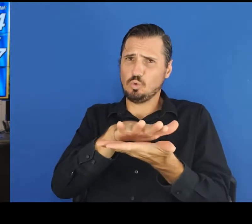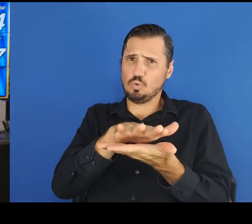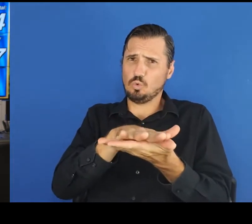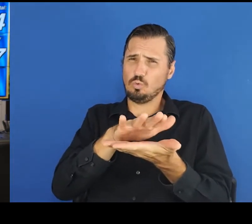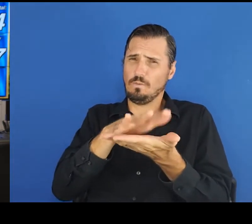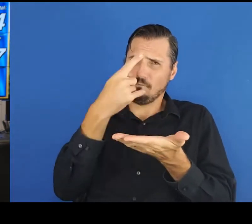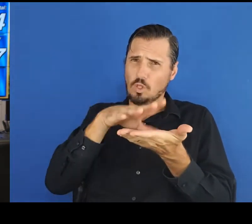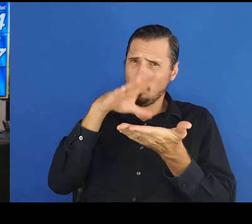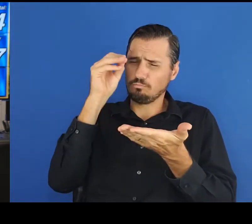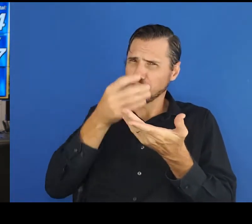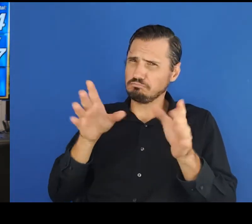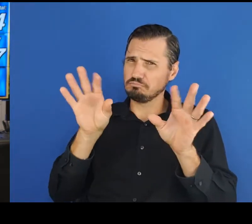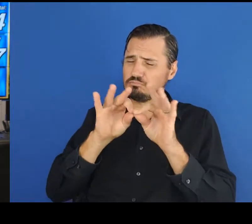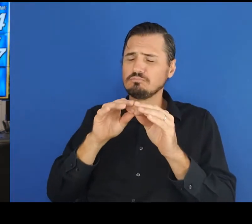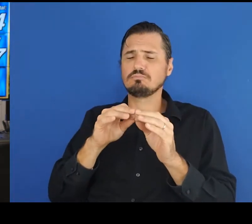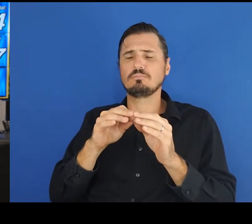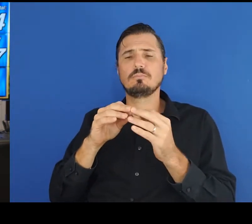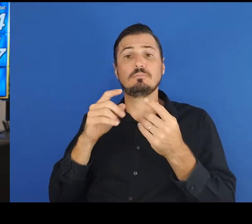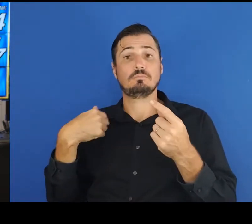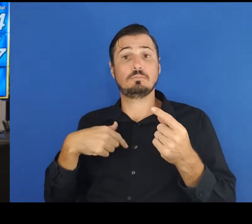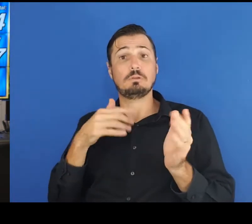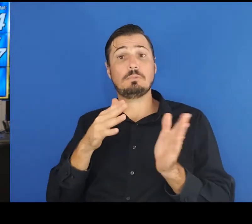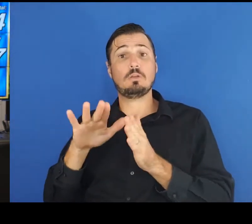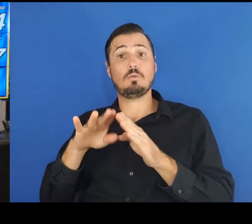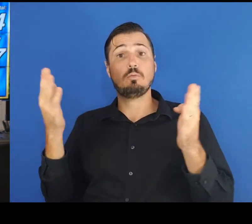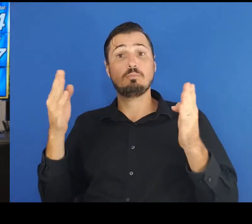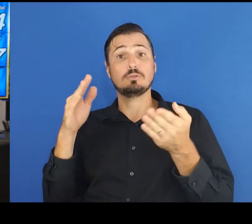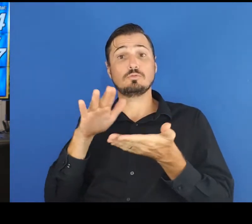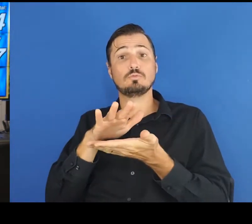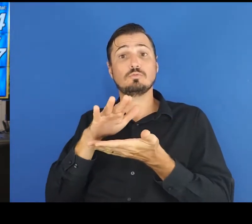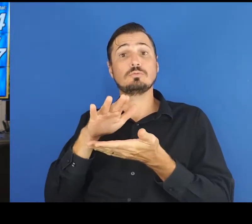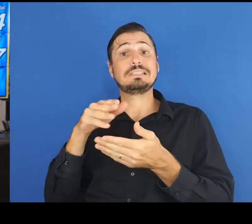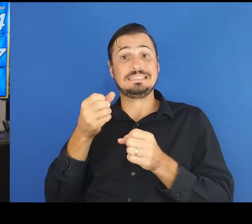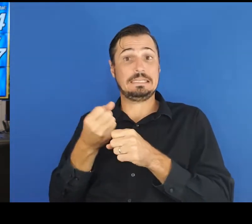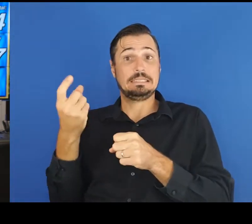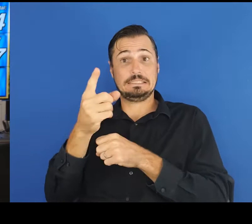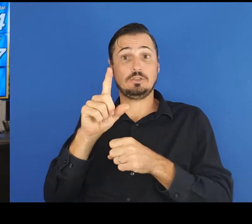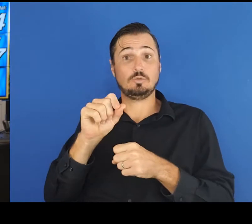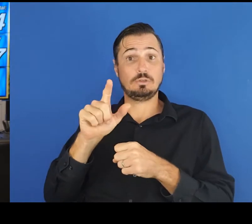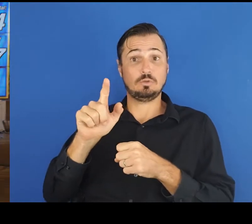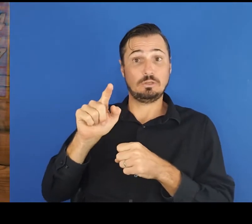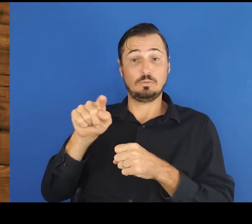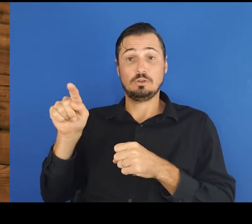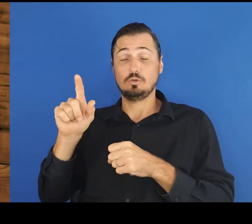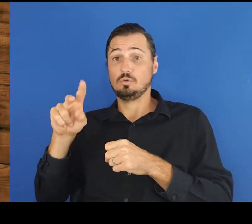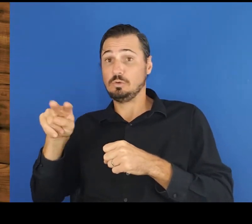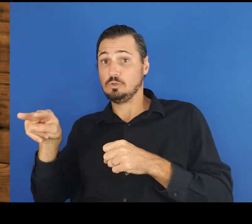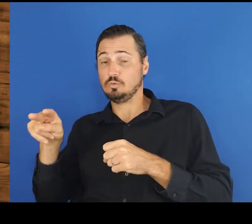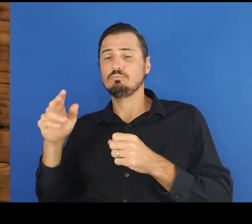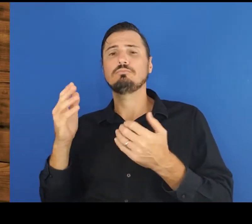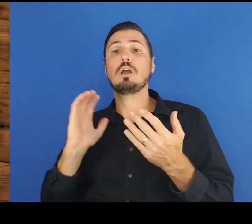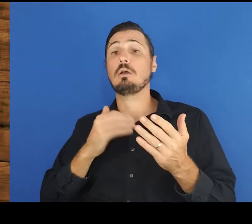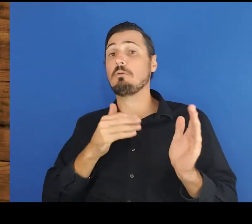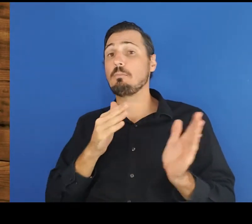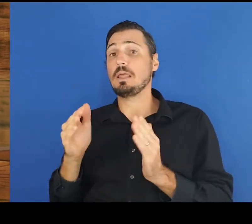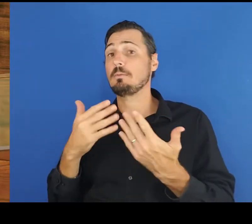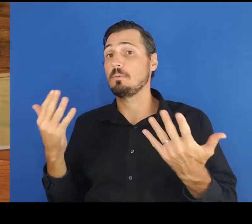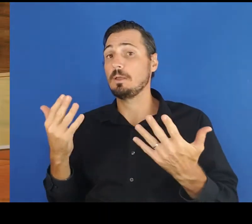As we move to open Fall semester for school year 21-22, here are the program actions for Kaua’i schools: